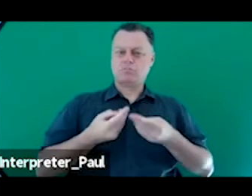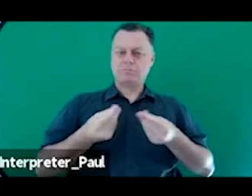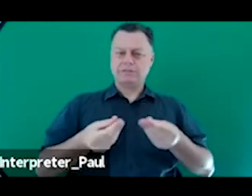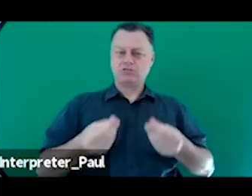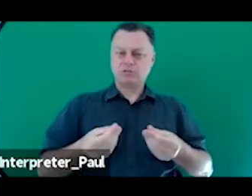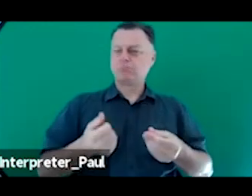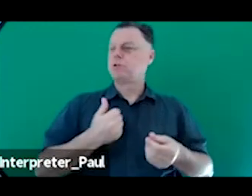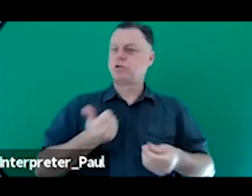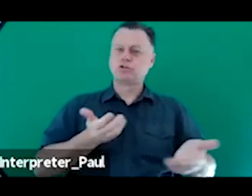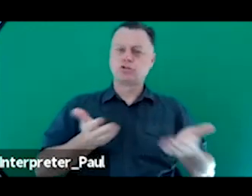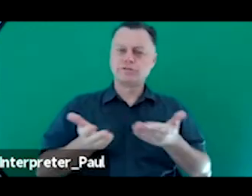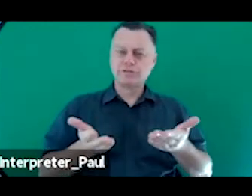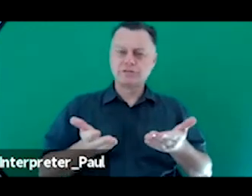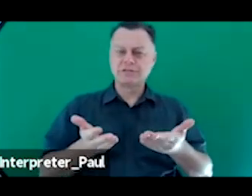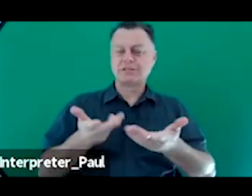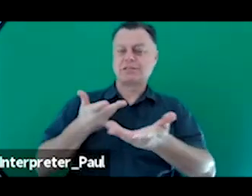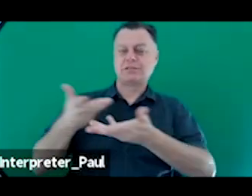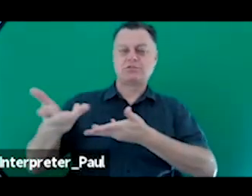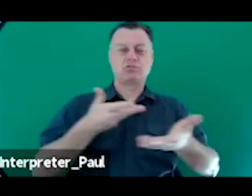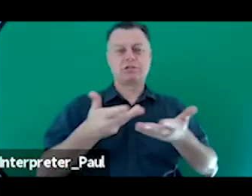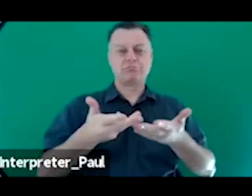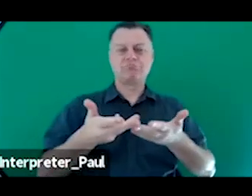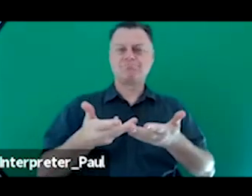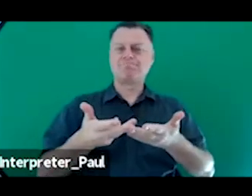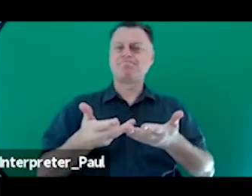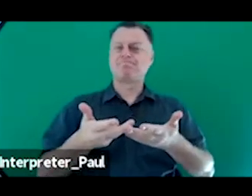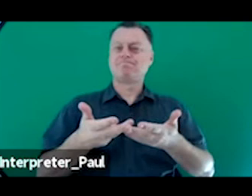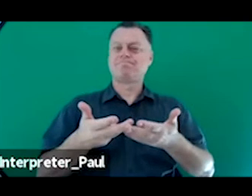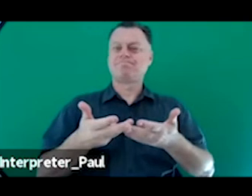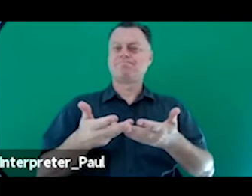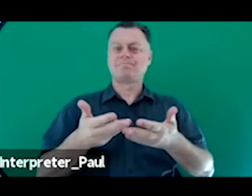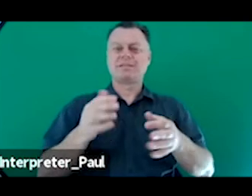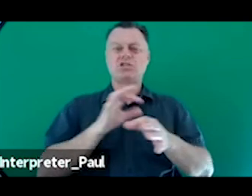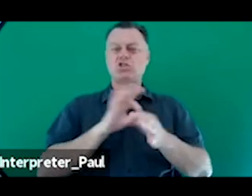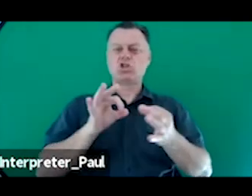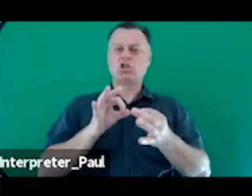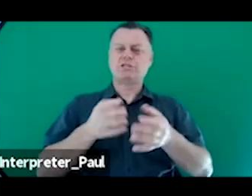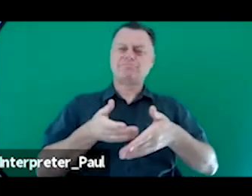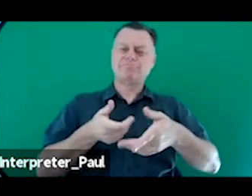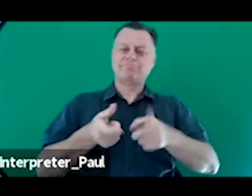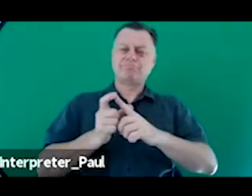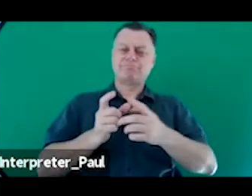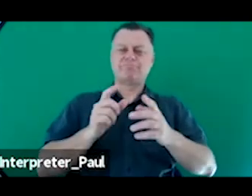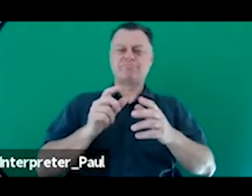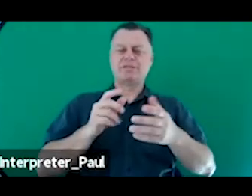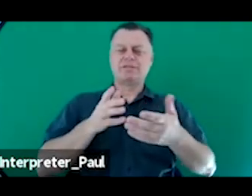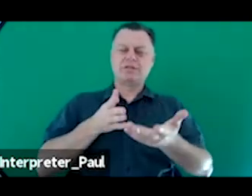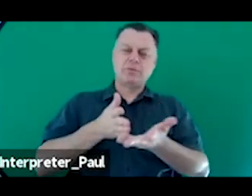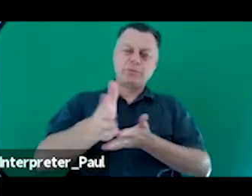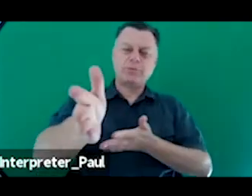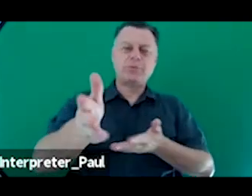services and interactions as frictionless as we can make them, as multiple as we can